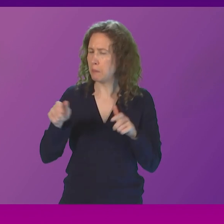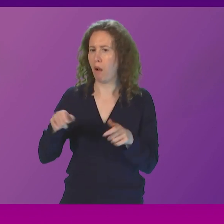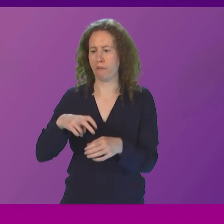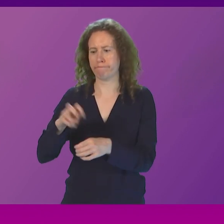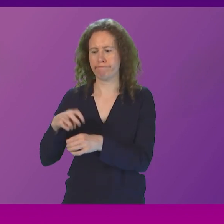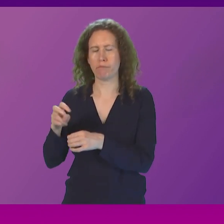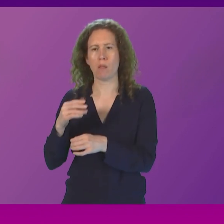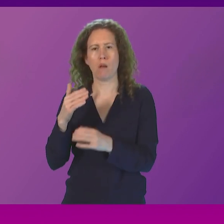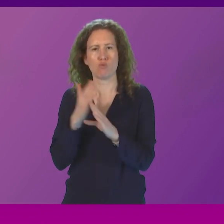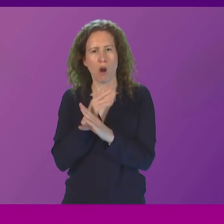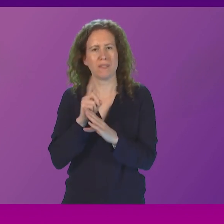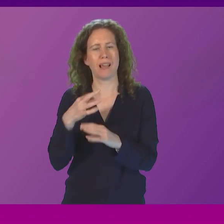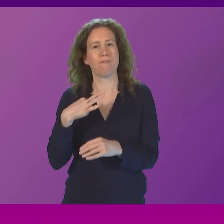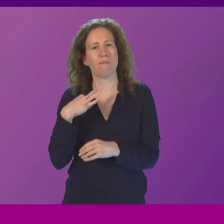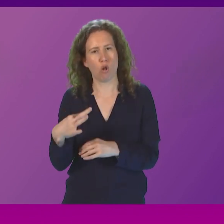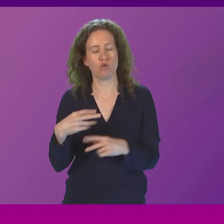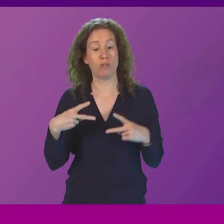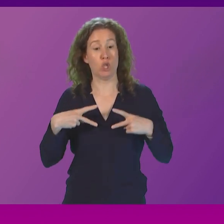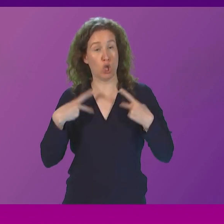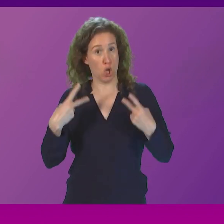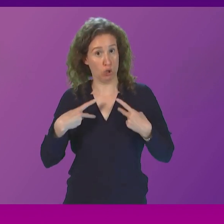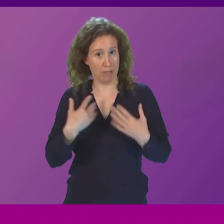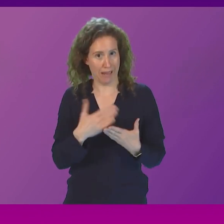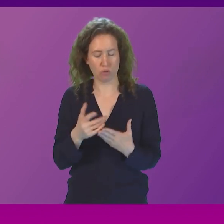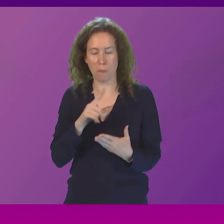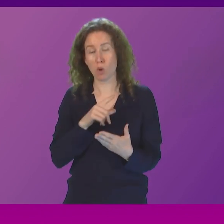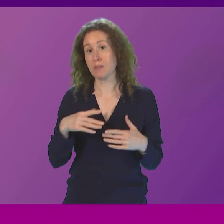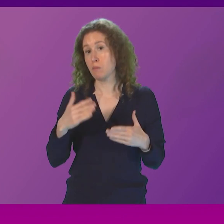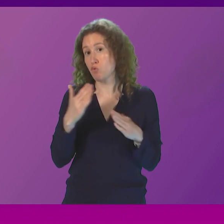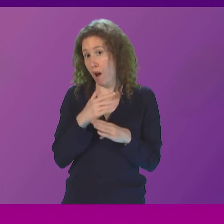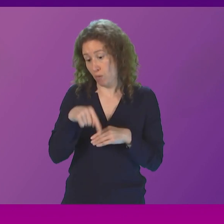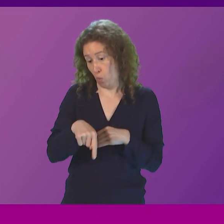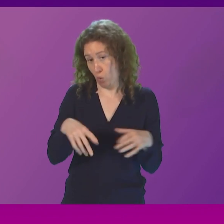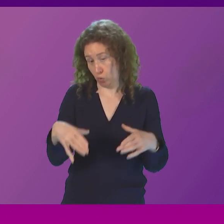nursery sector because nurseries in it receive lower fees than those in the councils.